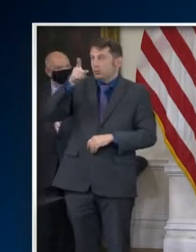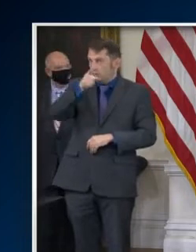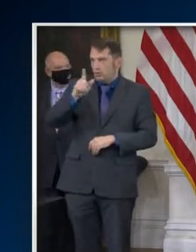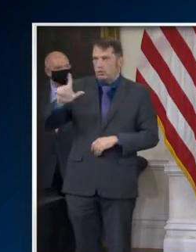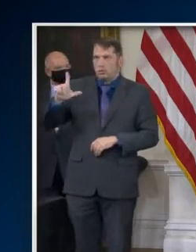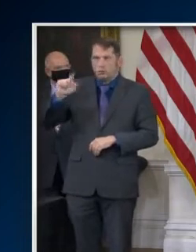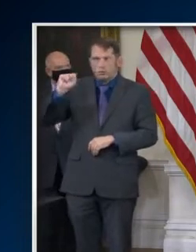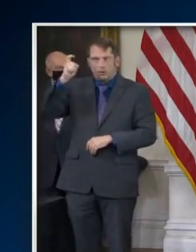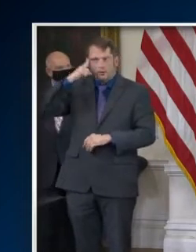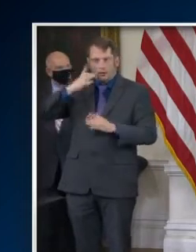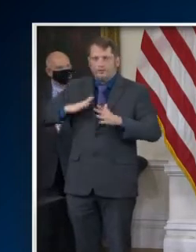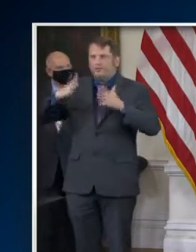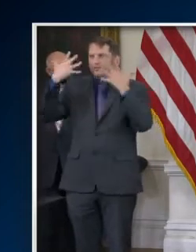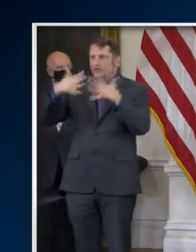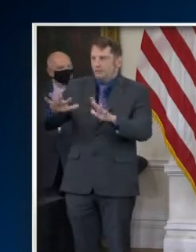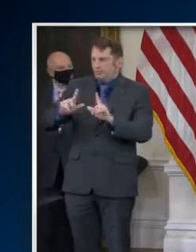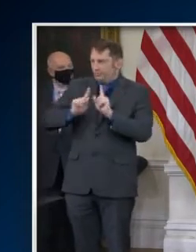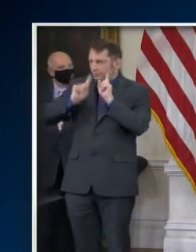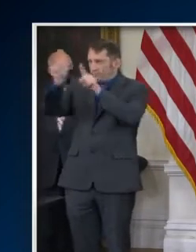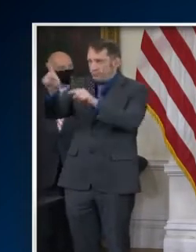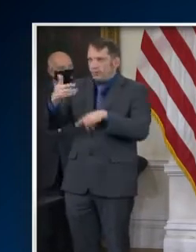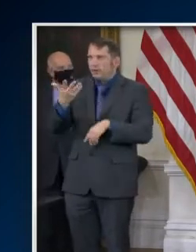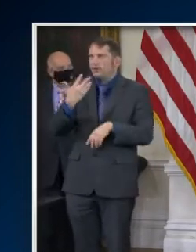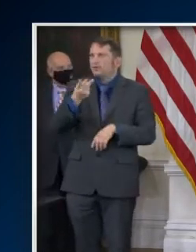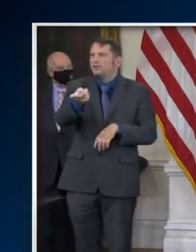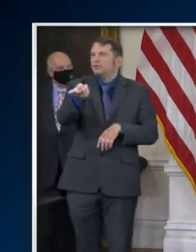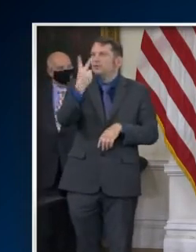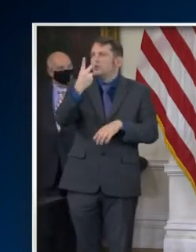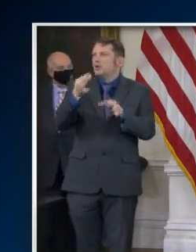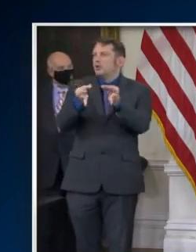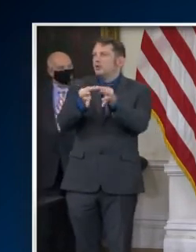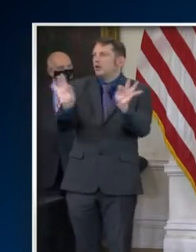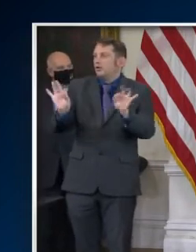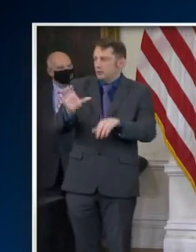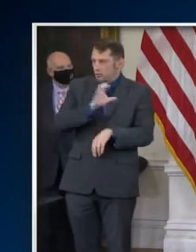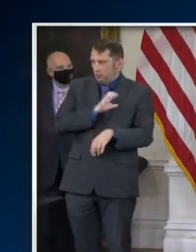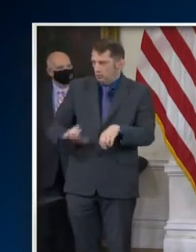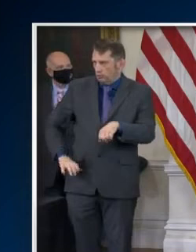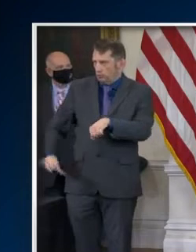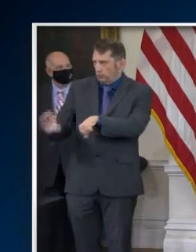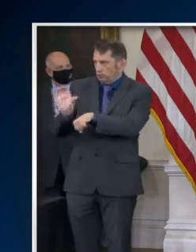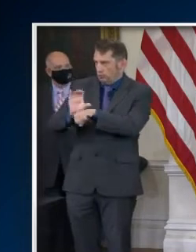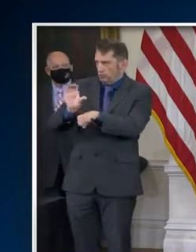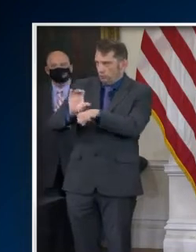IN A BALTIMORE, LIEUTENANT GOVERNOR RUTHERFORD TOURED THE VACCINE SITE AT THE BILINGUAL CHRISTIAN CHURCH.